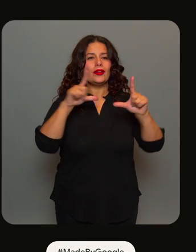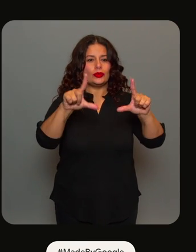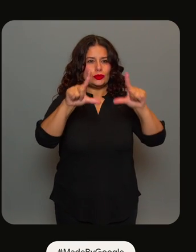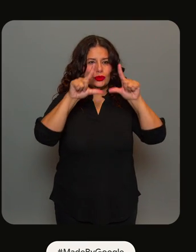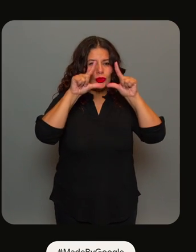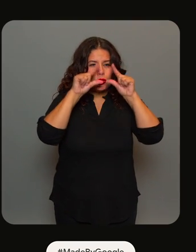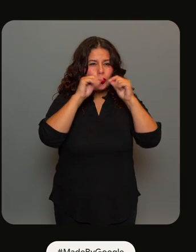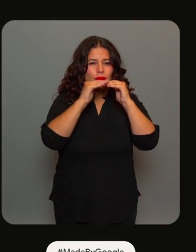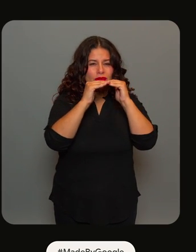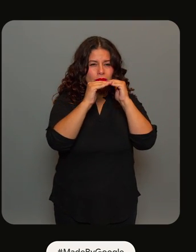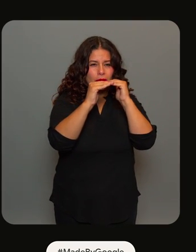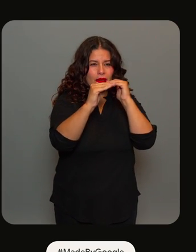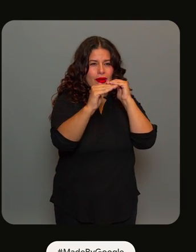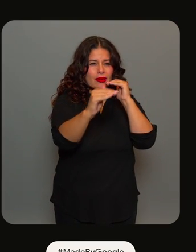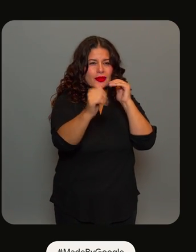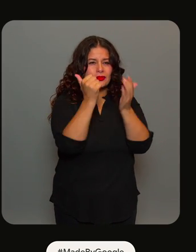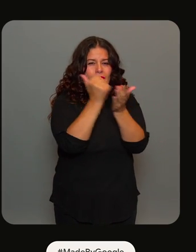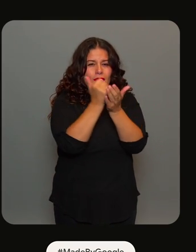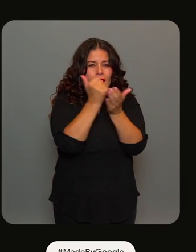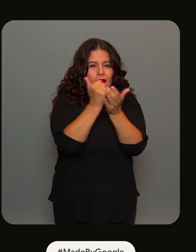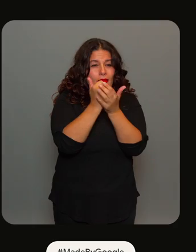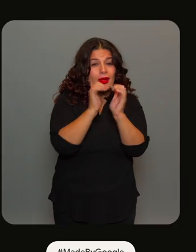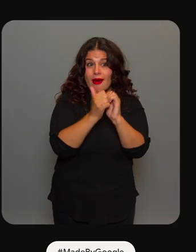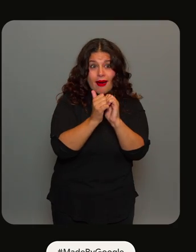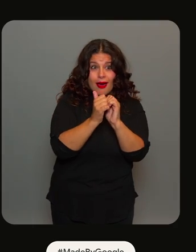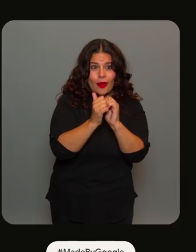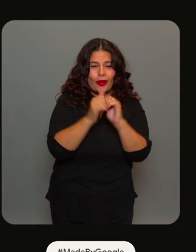It identifies the subject in the viewfinder, then stabilizes the